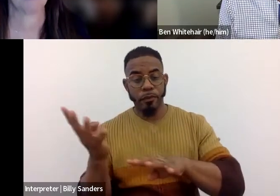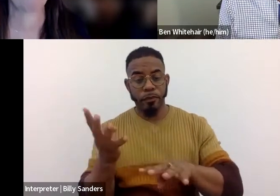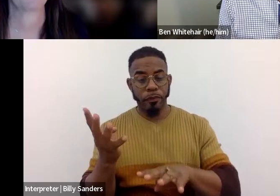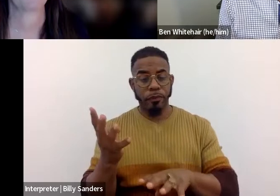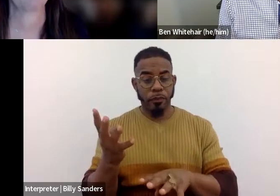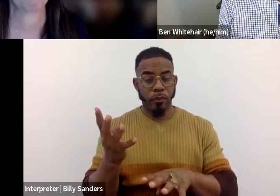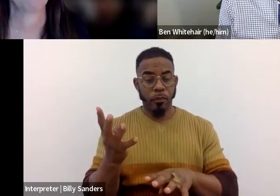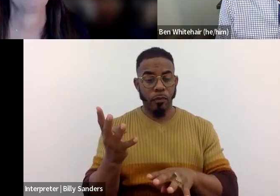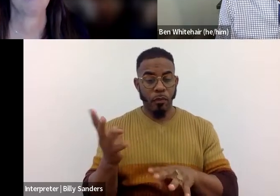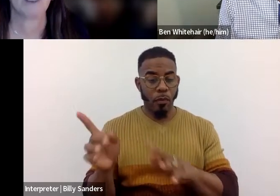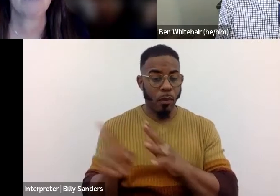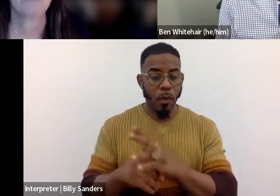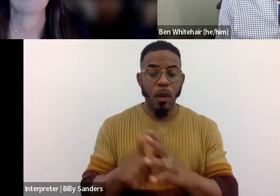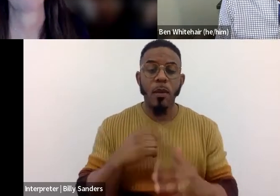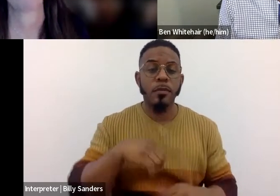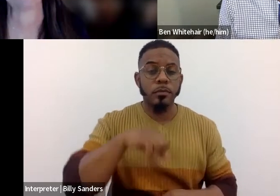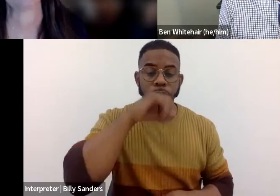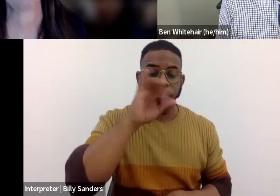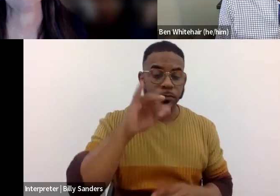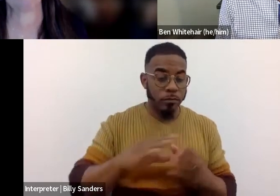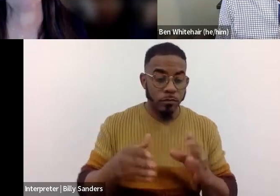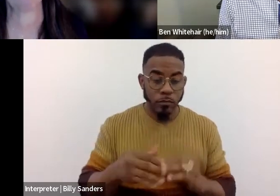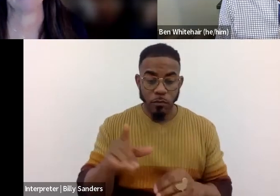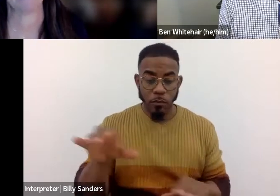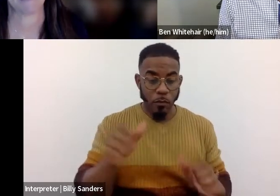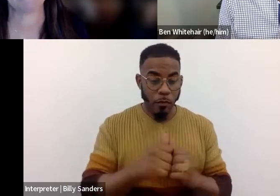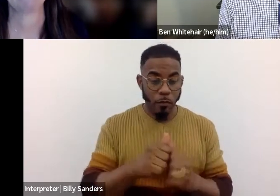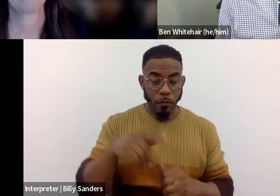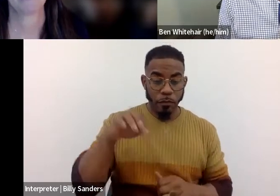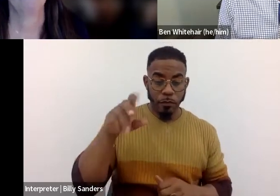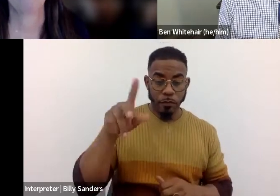comes to you and said, we love that story that you did with your podcast,